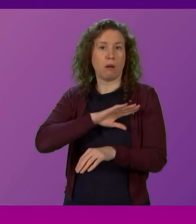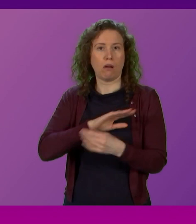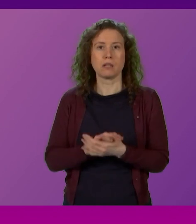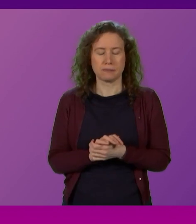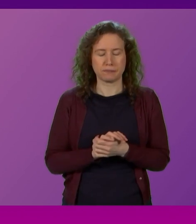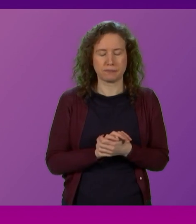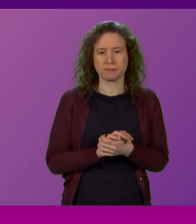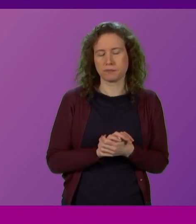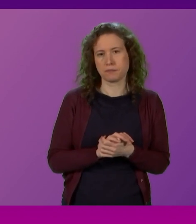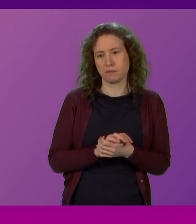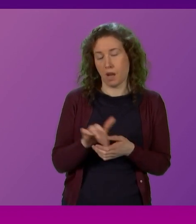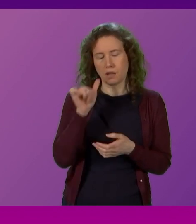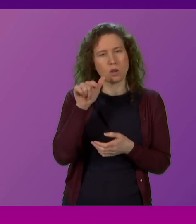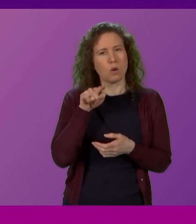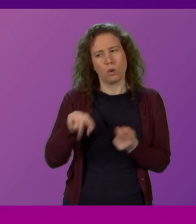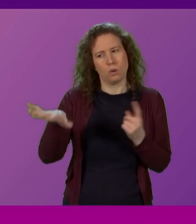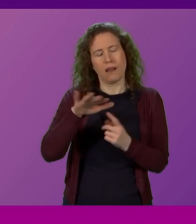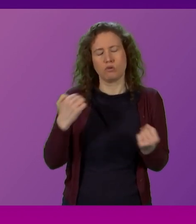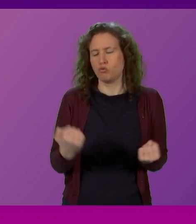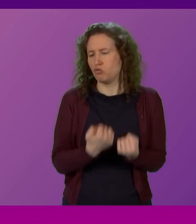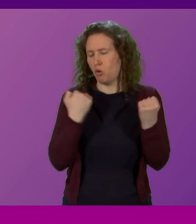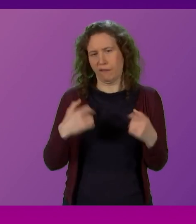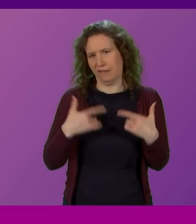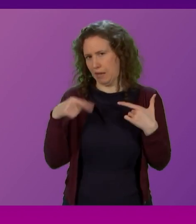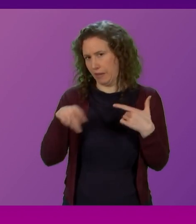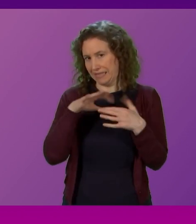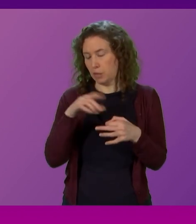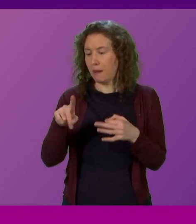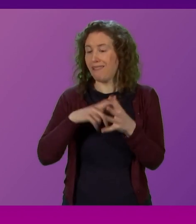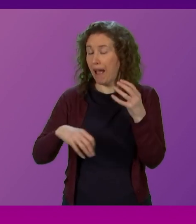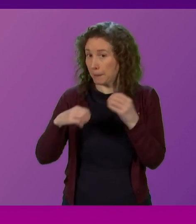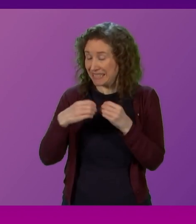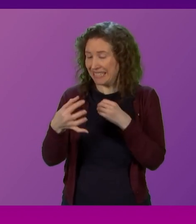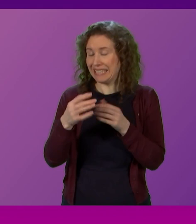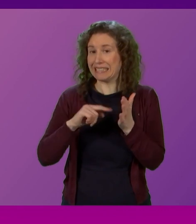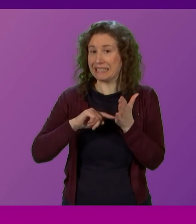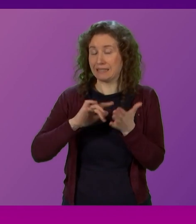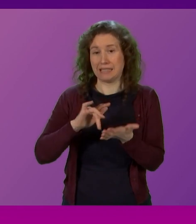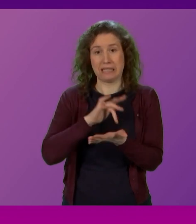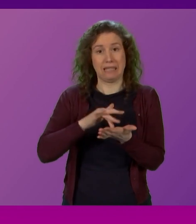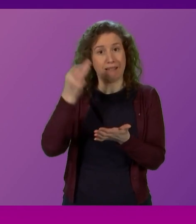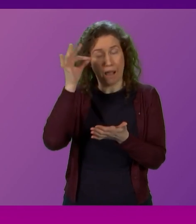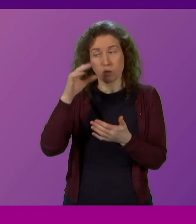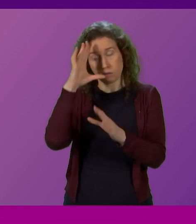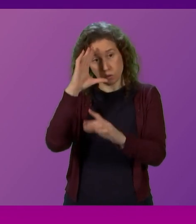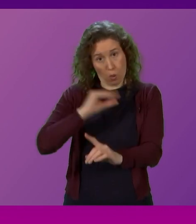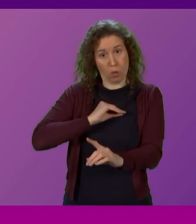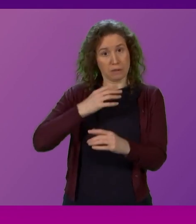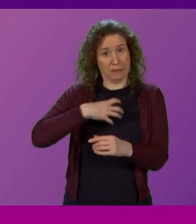I know that there is strong feeling on the issue. However, Aberdeen City Council has notified ministers of its intention to adopt the local